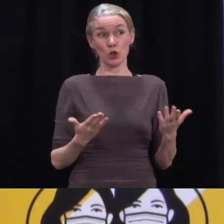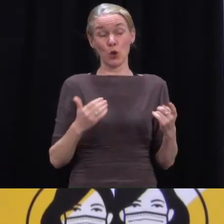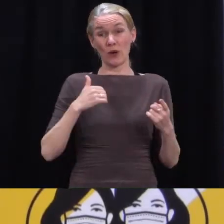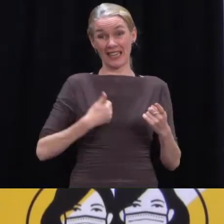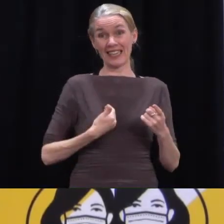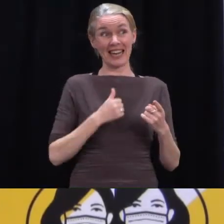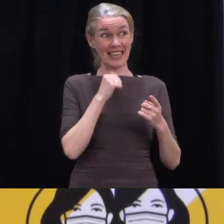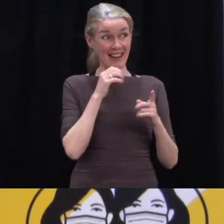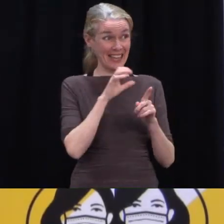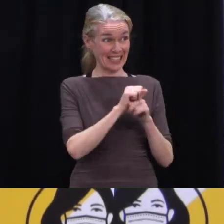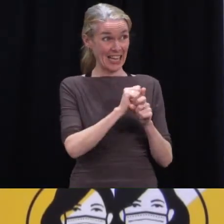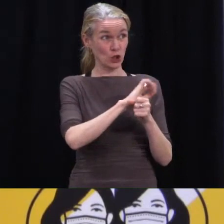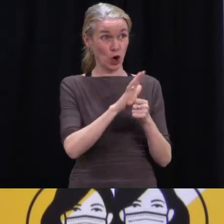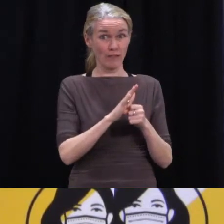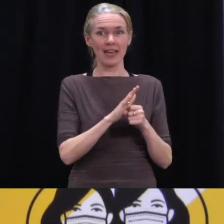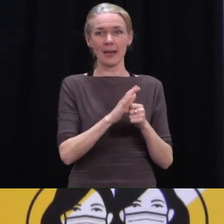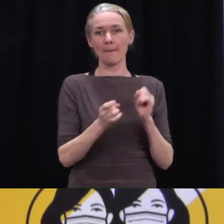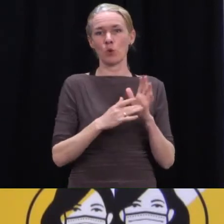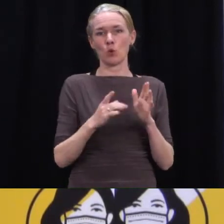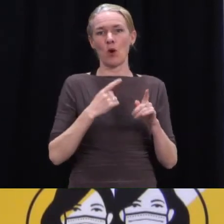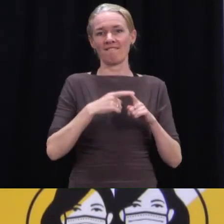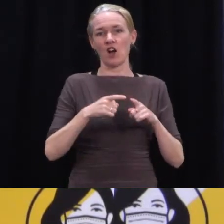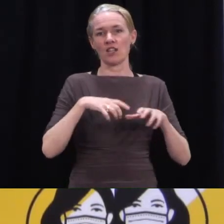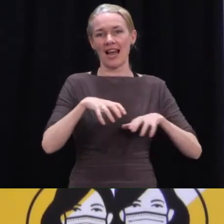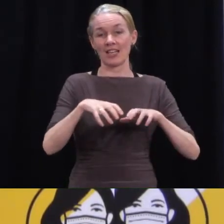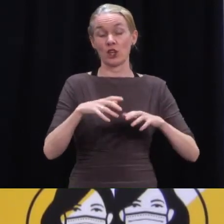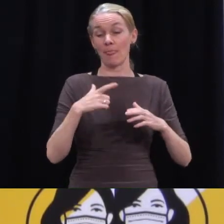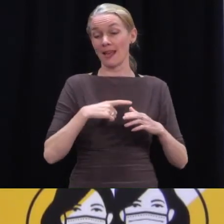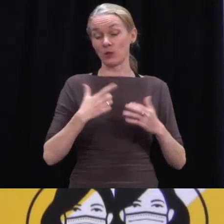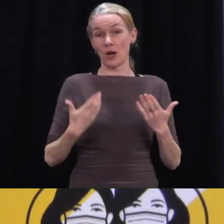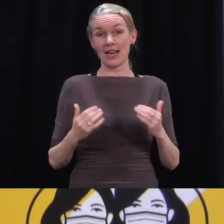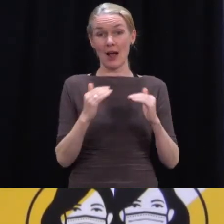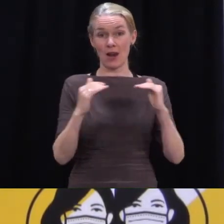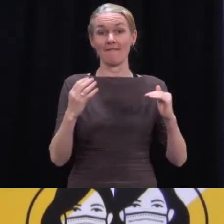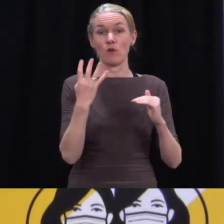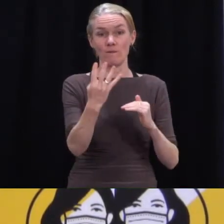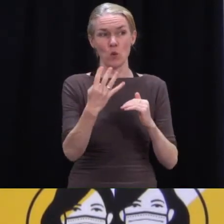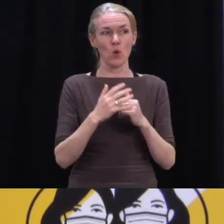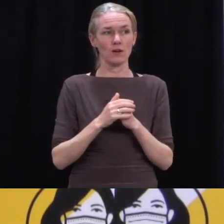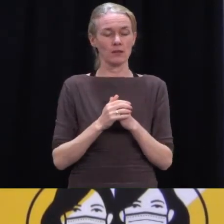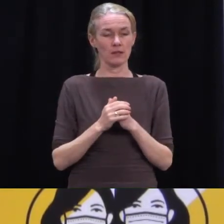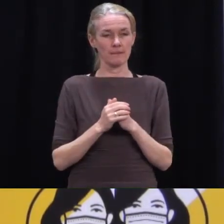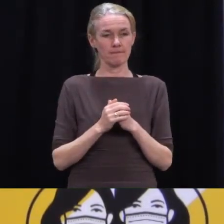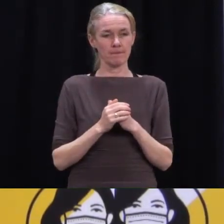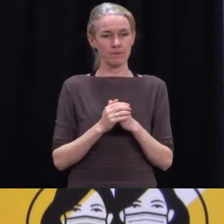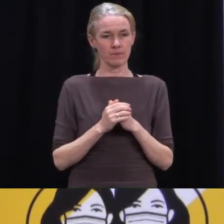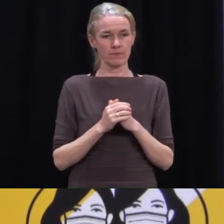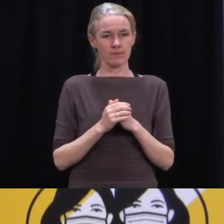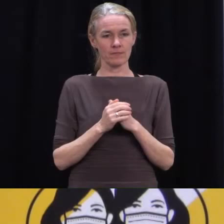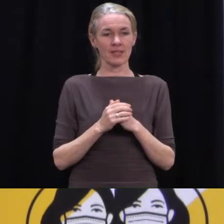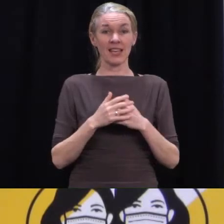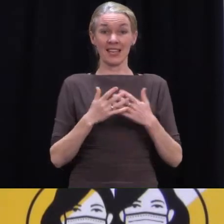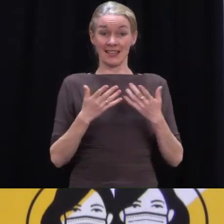country his found, it's a very tricky virus to keep out. It is